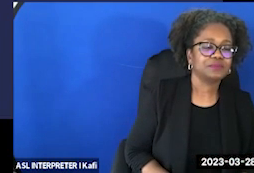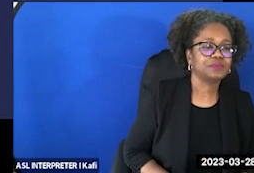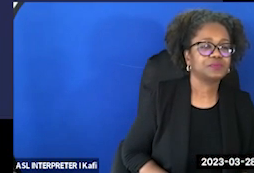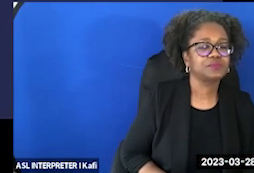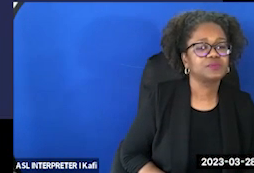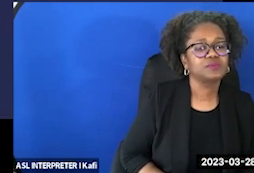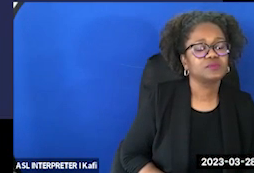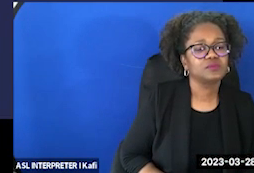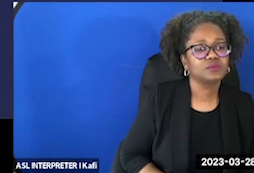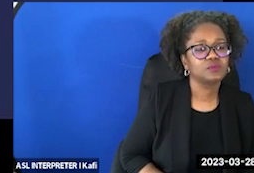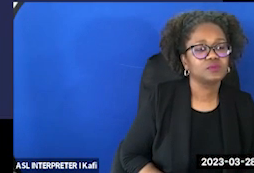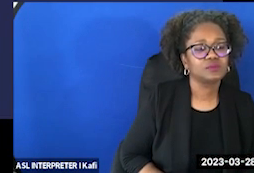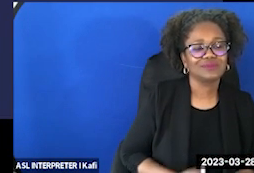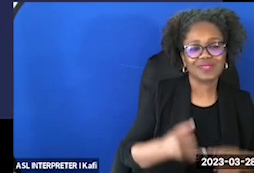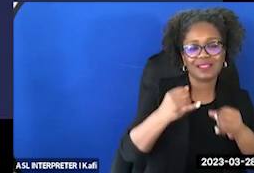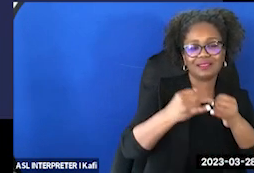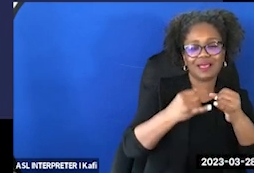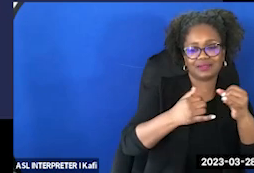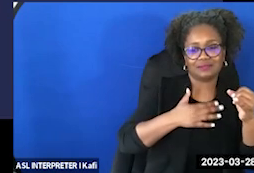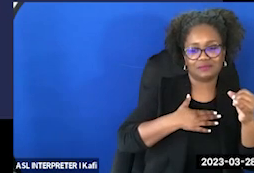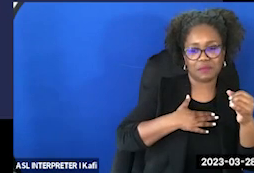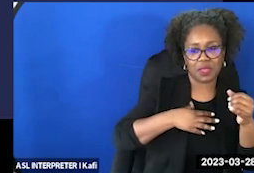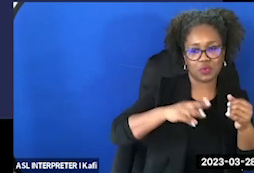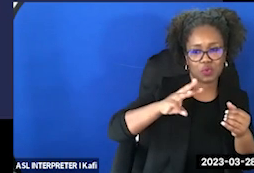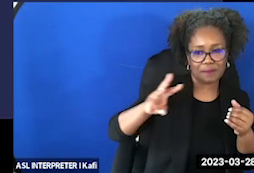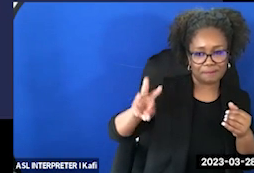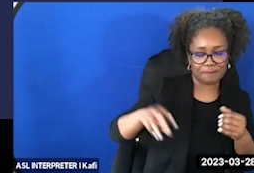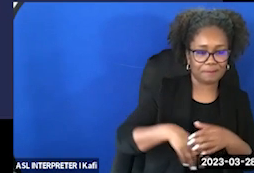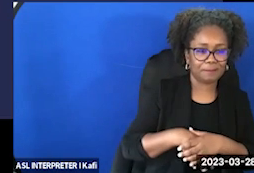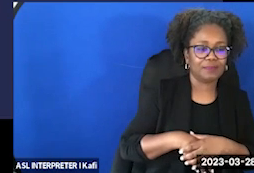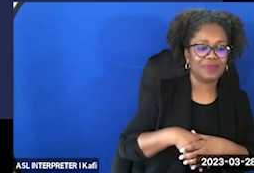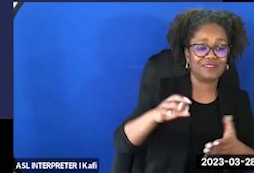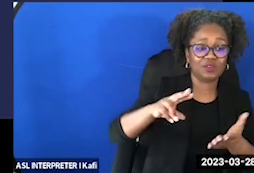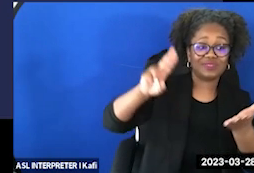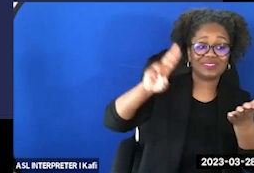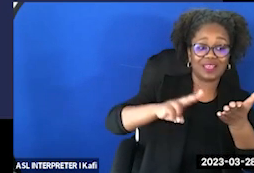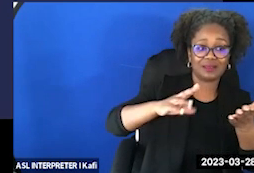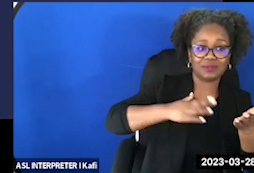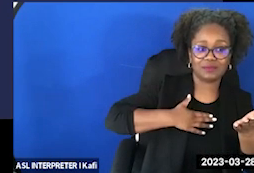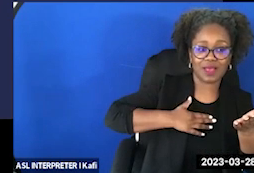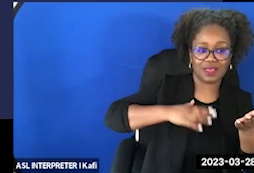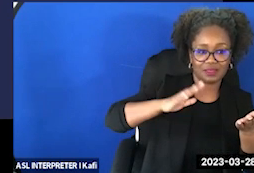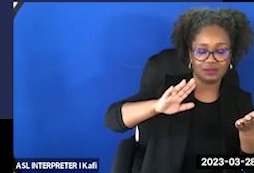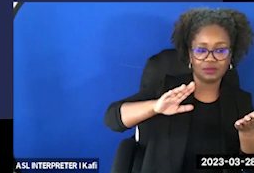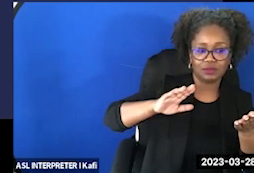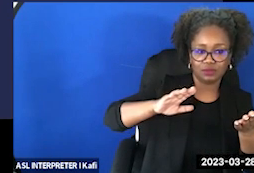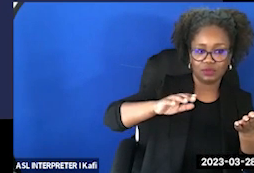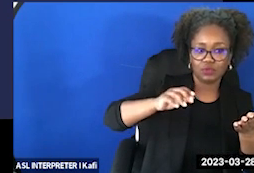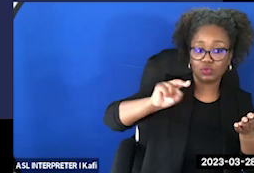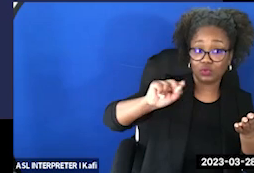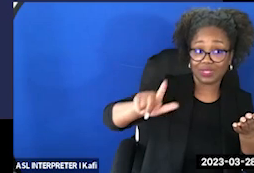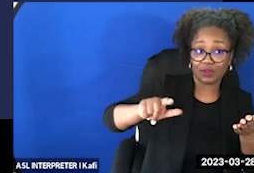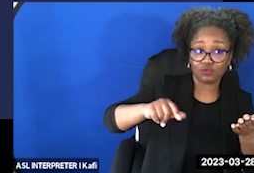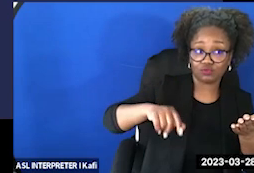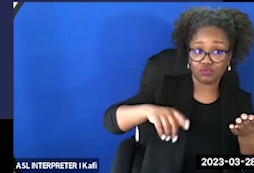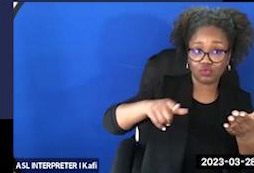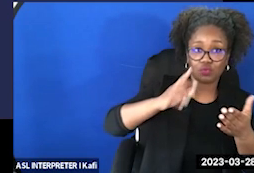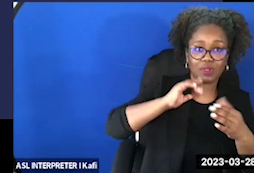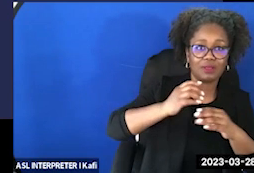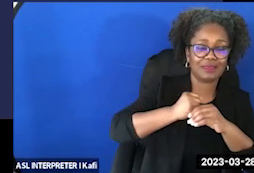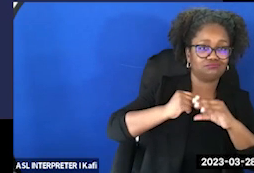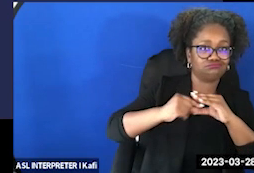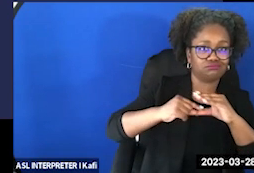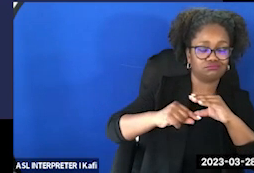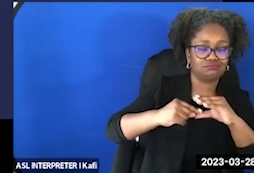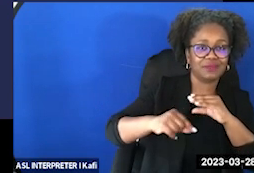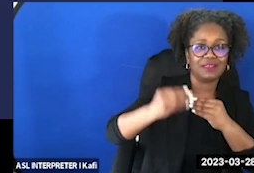Debbie Stine, Science & Technology Policy Academy: my web page. If you sign up my newsletter, which is right at the top of the the thing. Then you can get information on all the free, different events